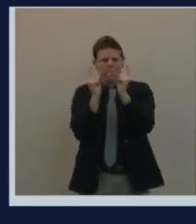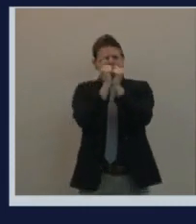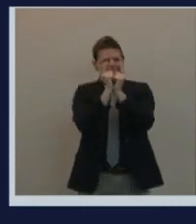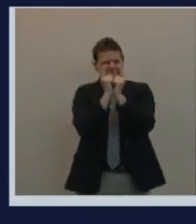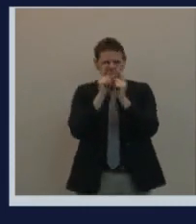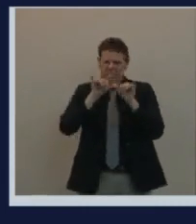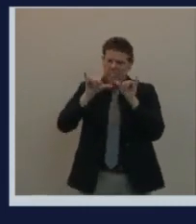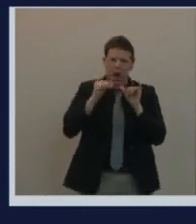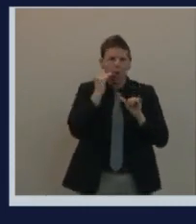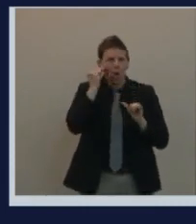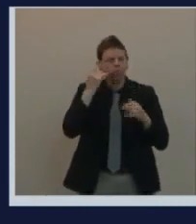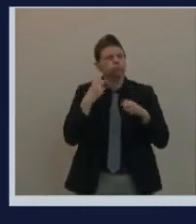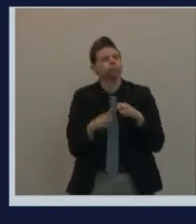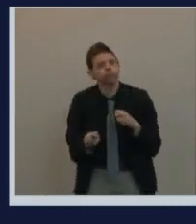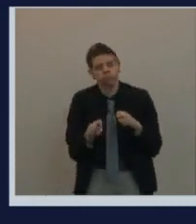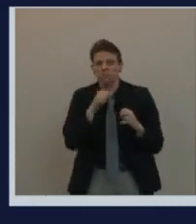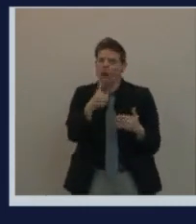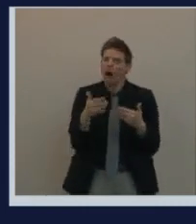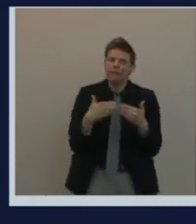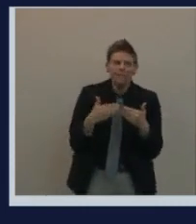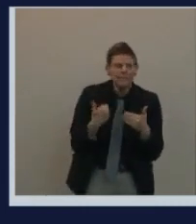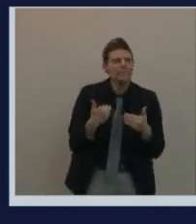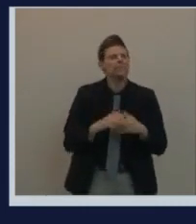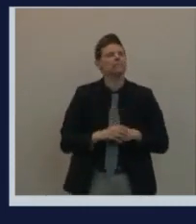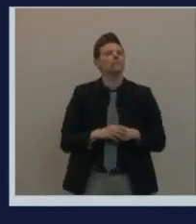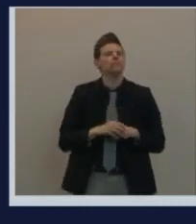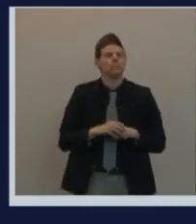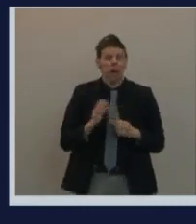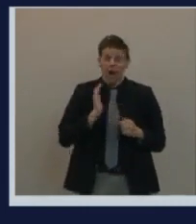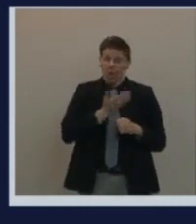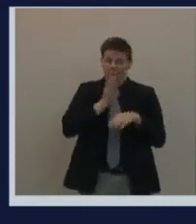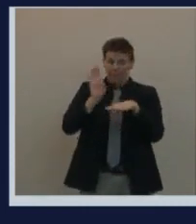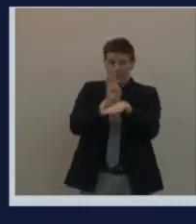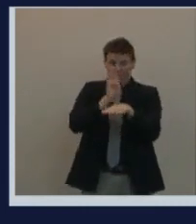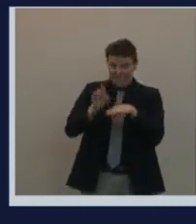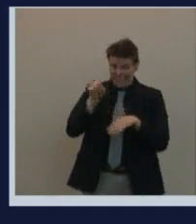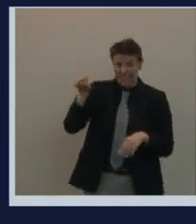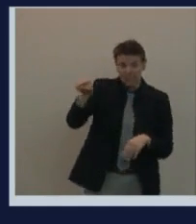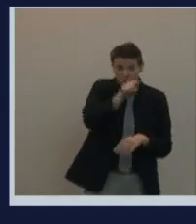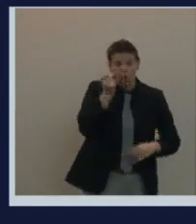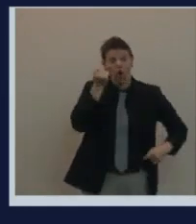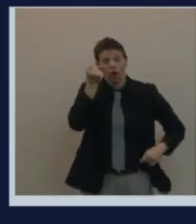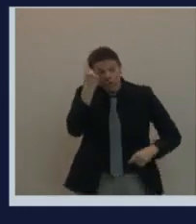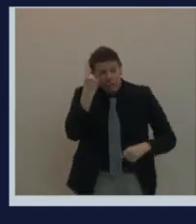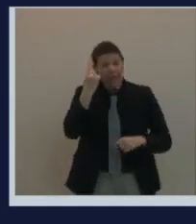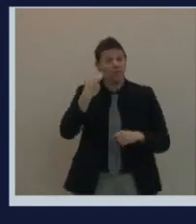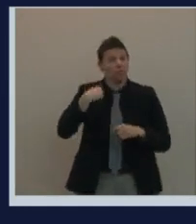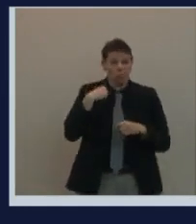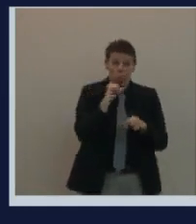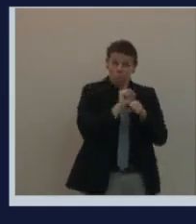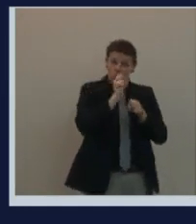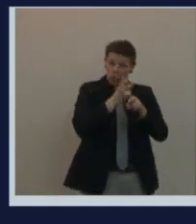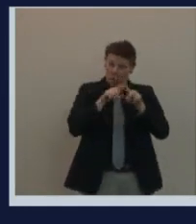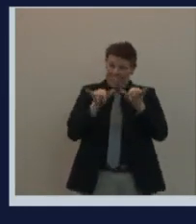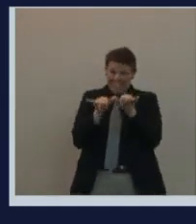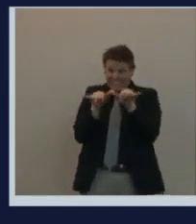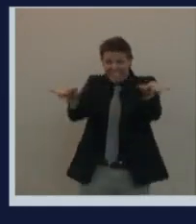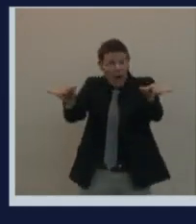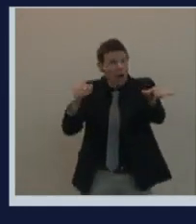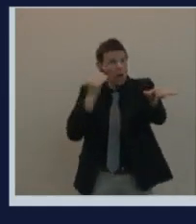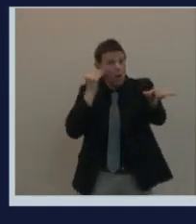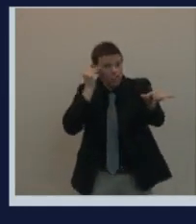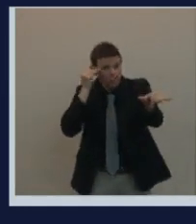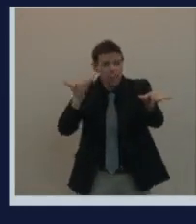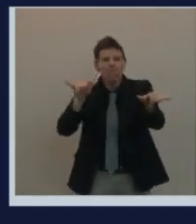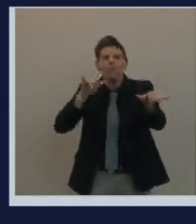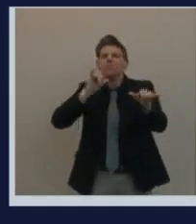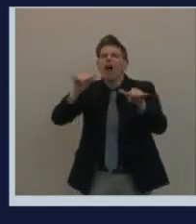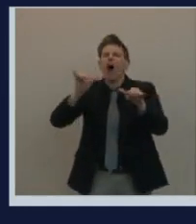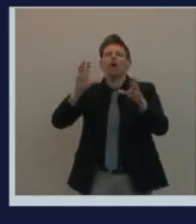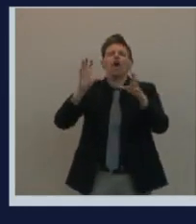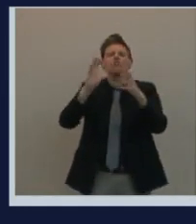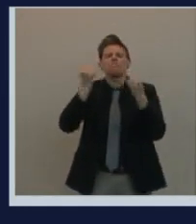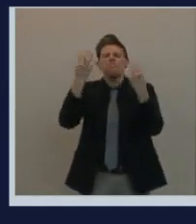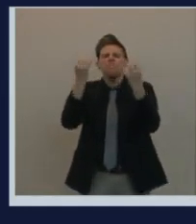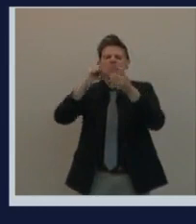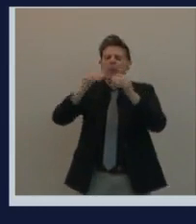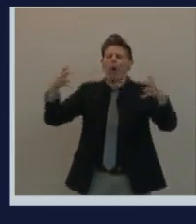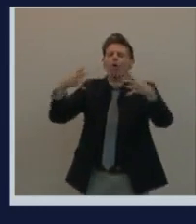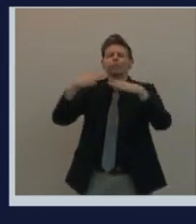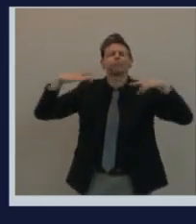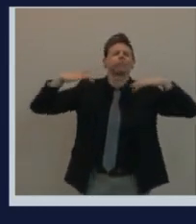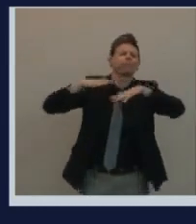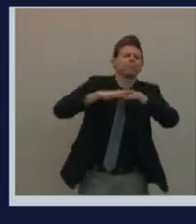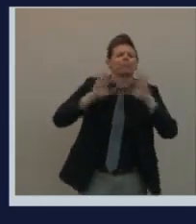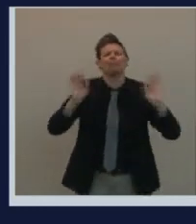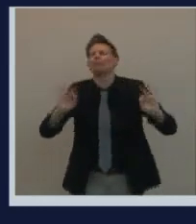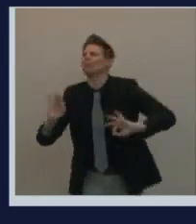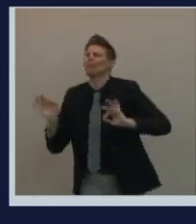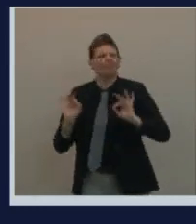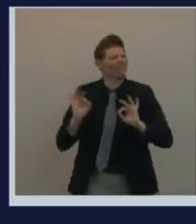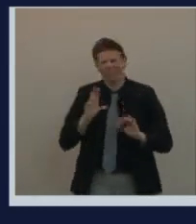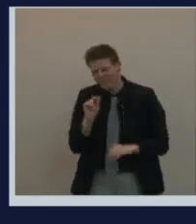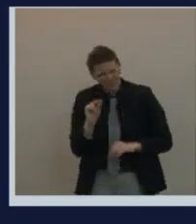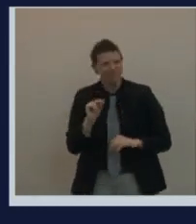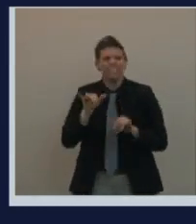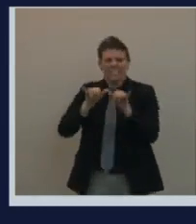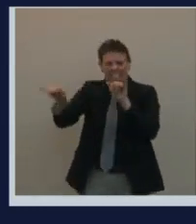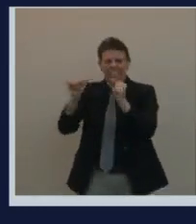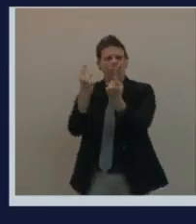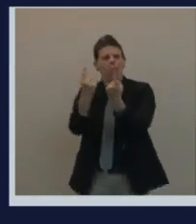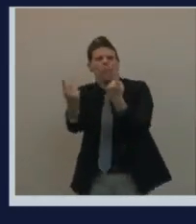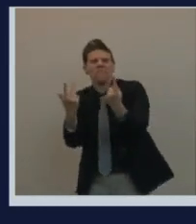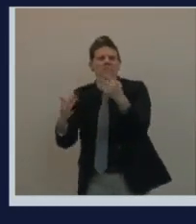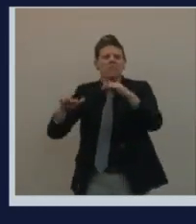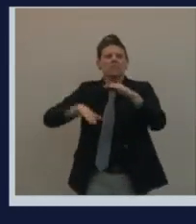IT GETS INCREASINGLY DIFFICULT TO MEET THESE STAY-AT-HOME INSTRUCTIONS AND ALSO TO MAKE SURE THAT OUR BUSINESS PARTNERS ARE CLEAR THAT WE ARE REALLY WORKING HARD TO KEEP FOLKS FROM